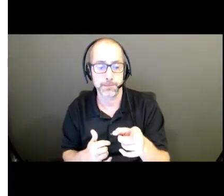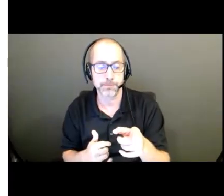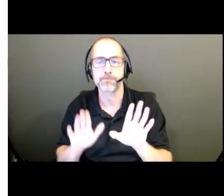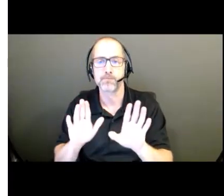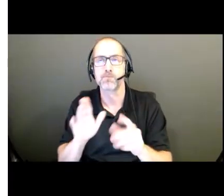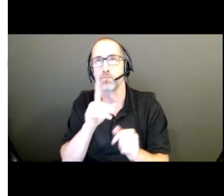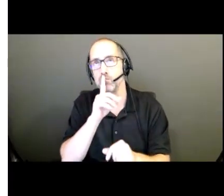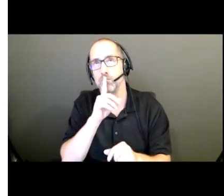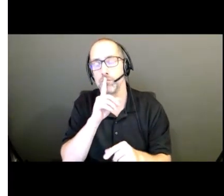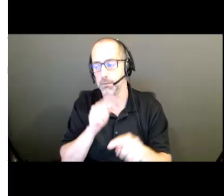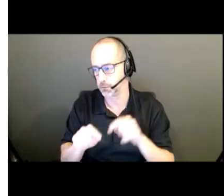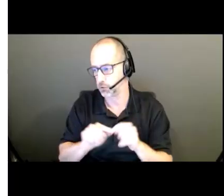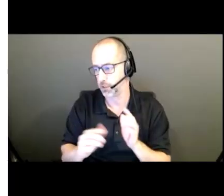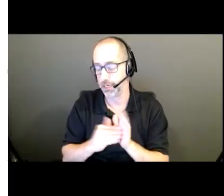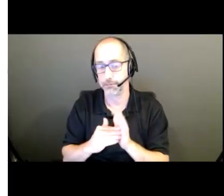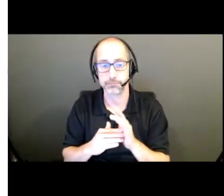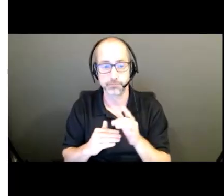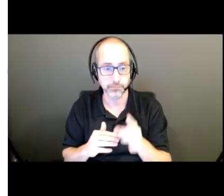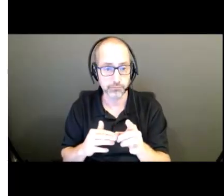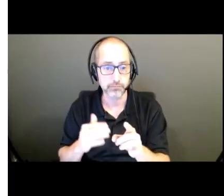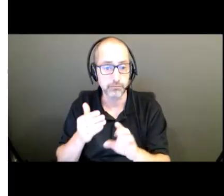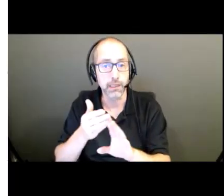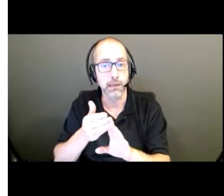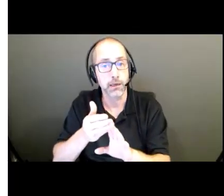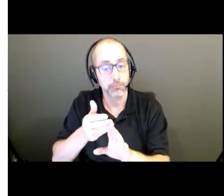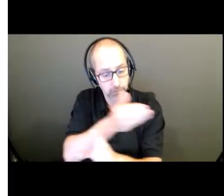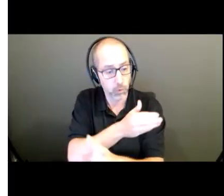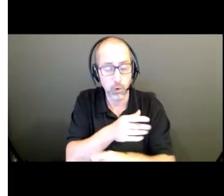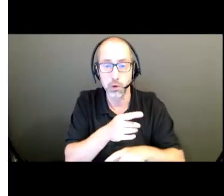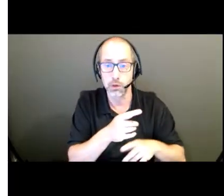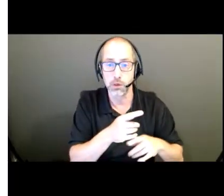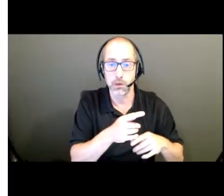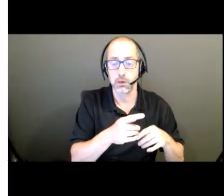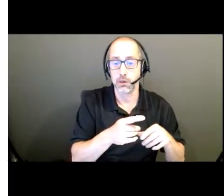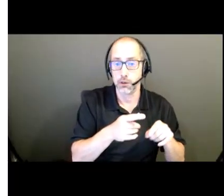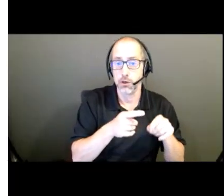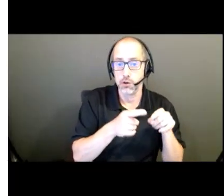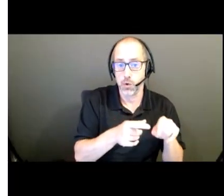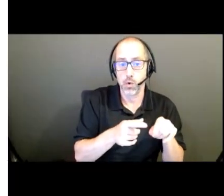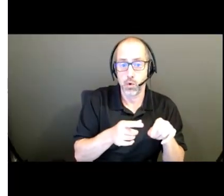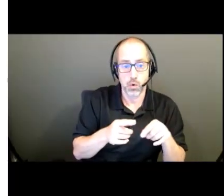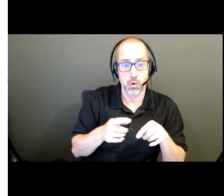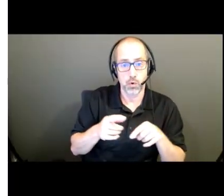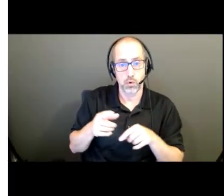One thing to point out is that previously, in order to be eligible, your residency needed to be at least one week.